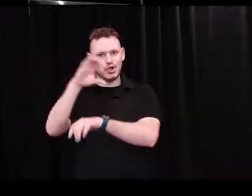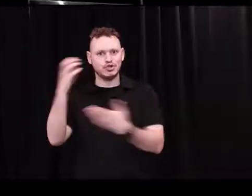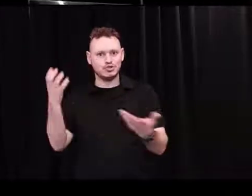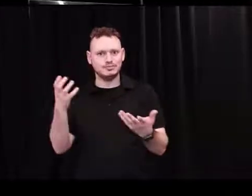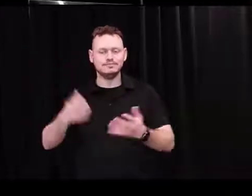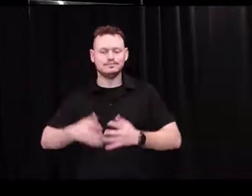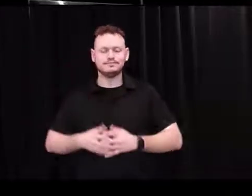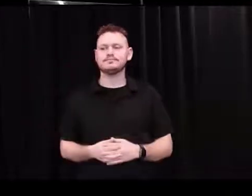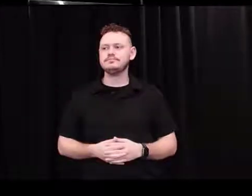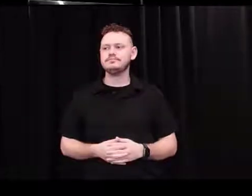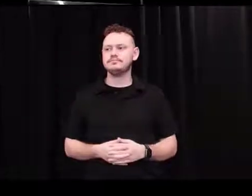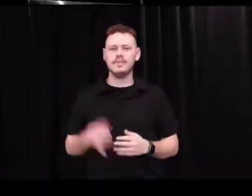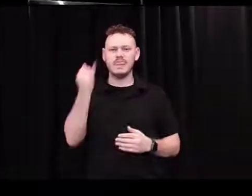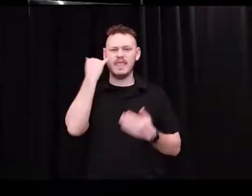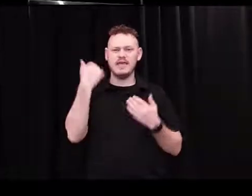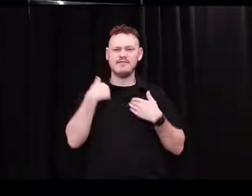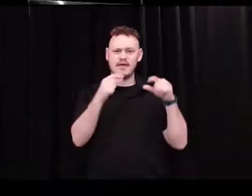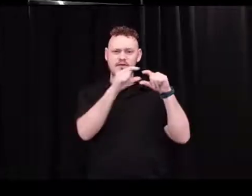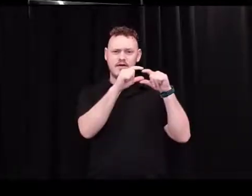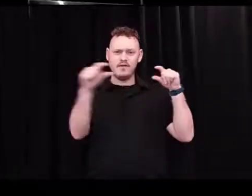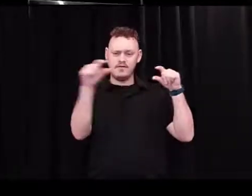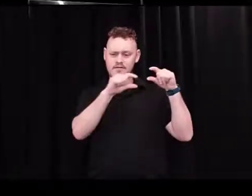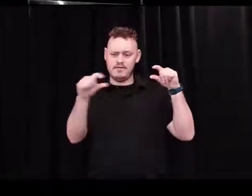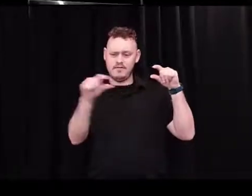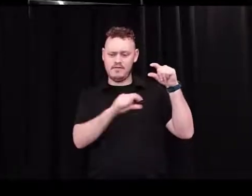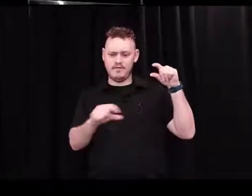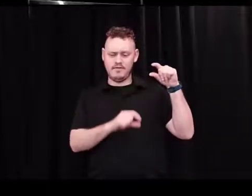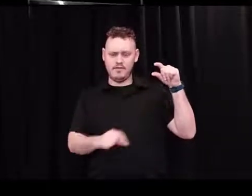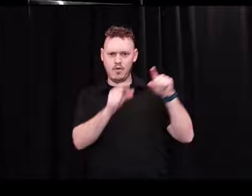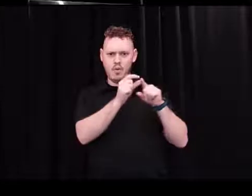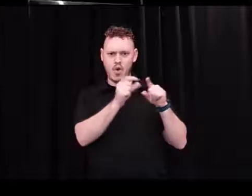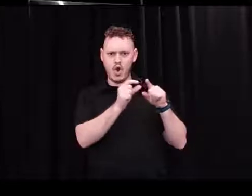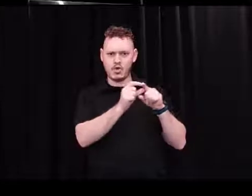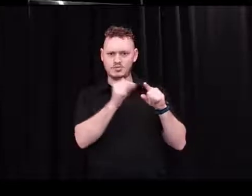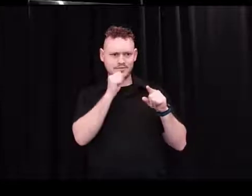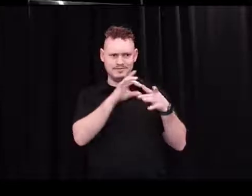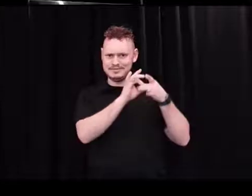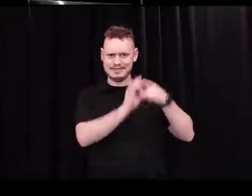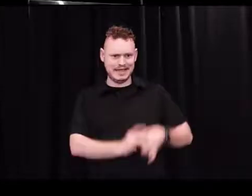row of words that have nothing to do with one another underneath that logo in search field,